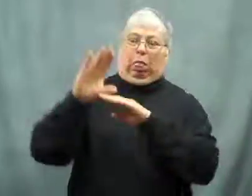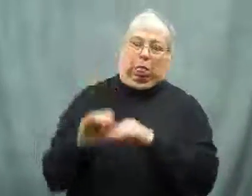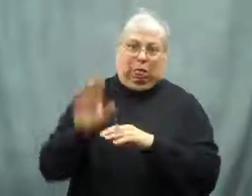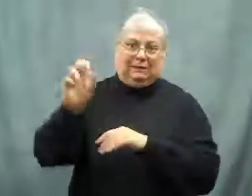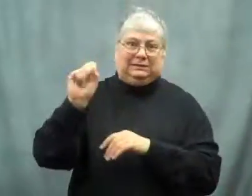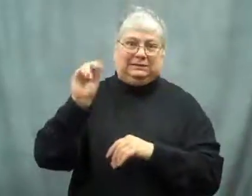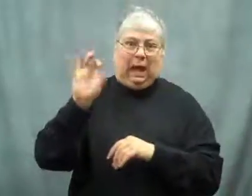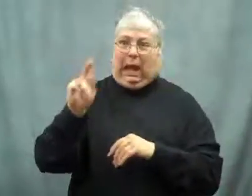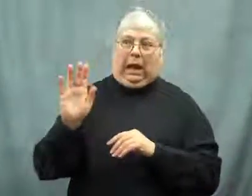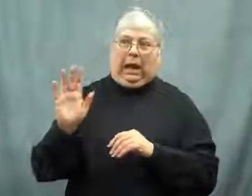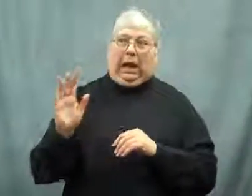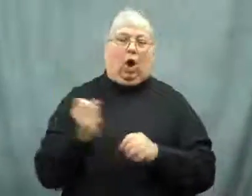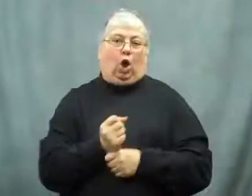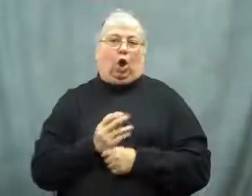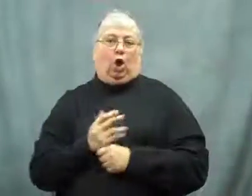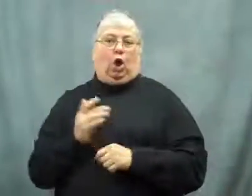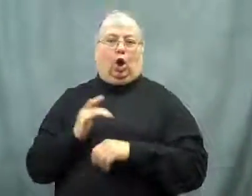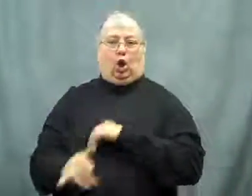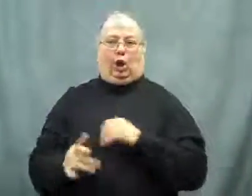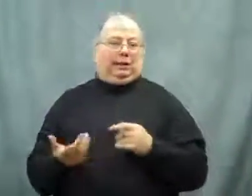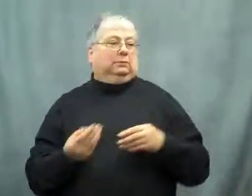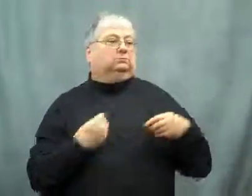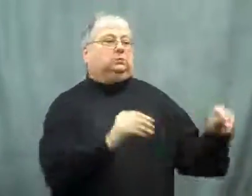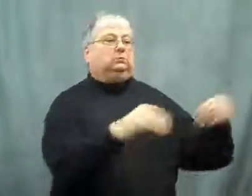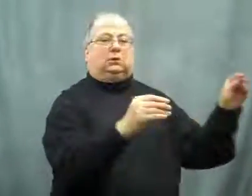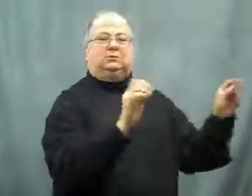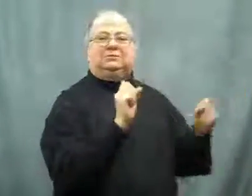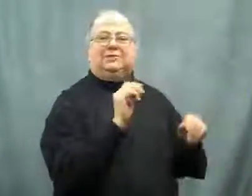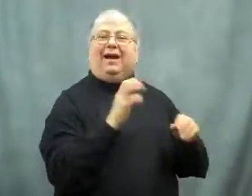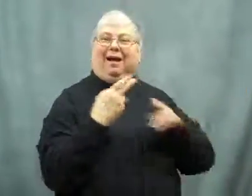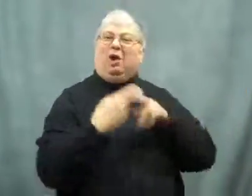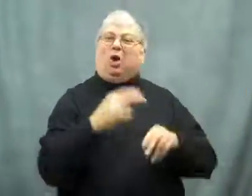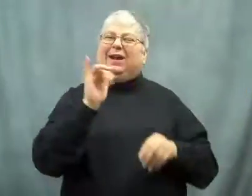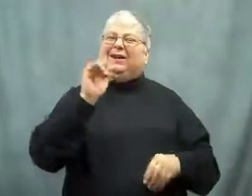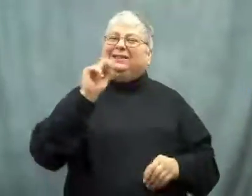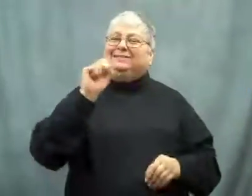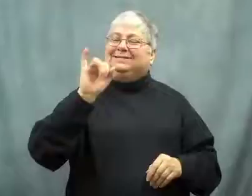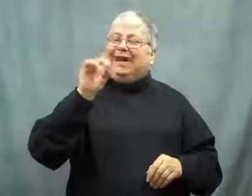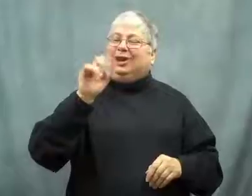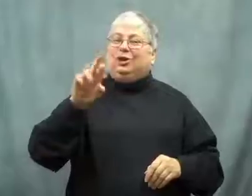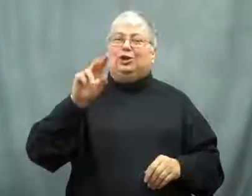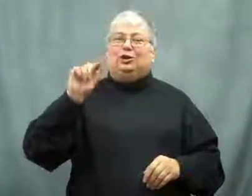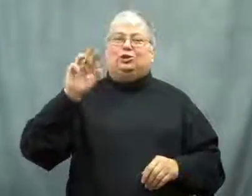that a company would be affected by legislation,